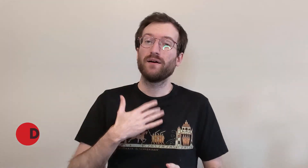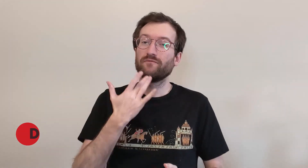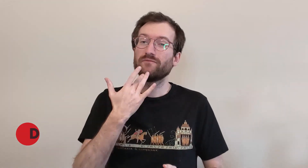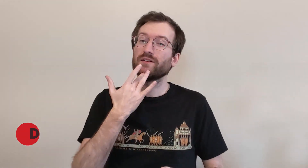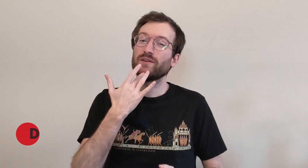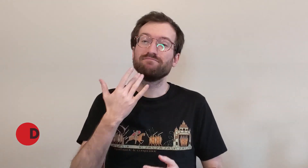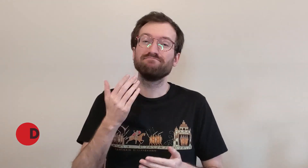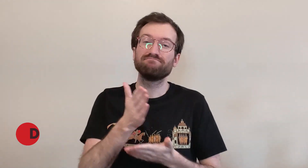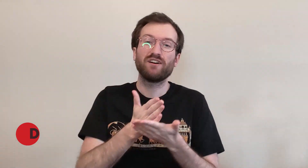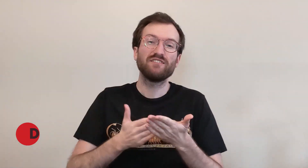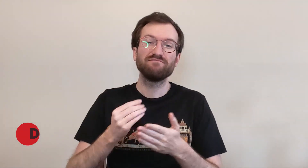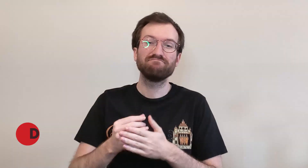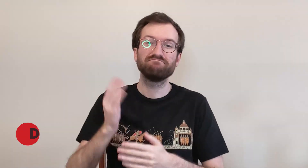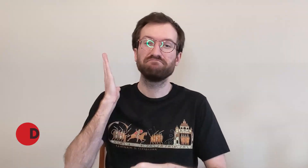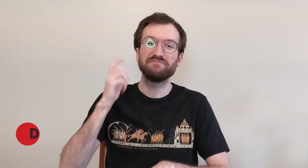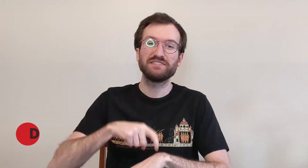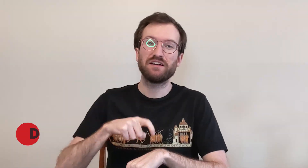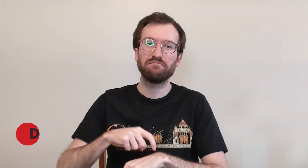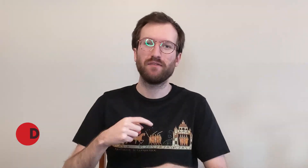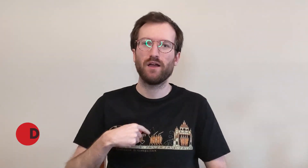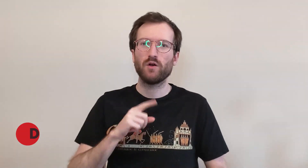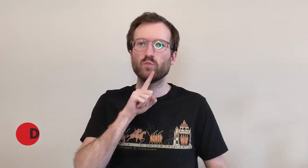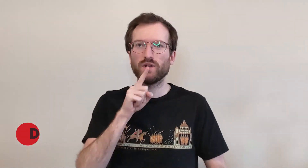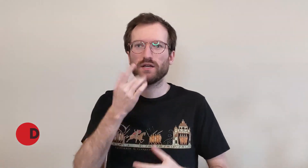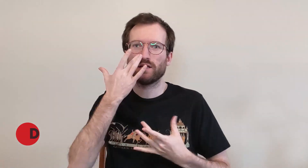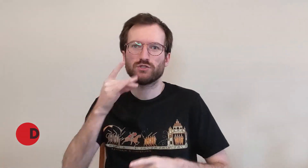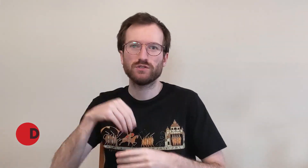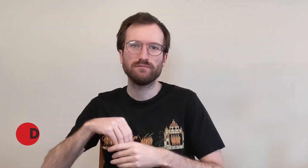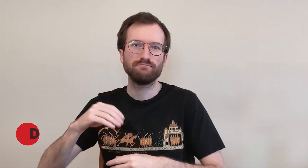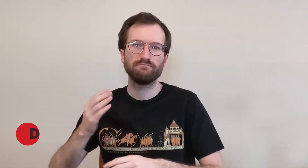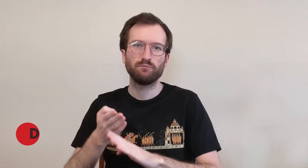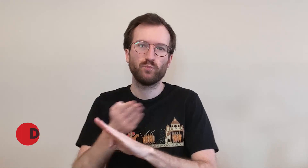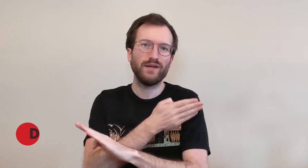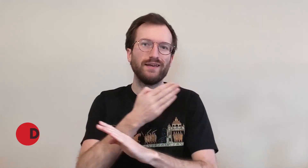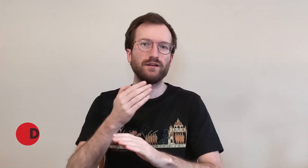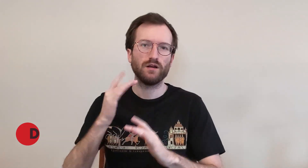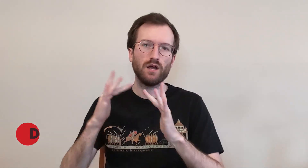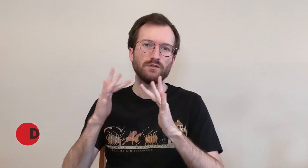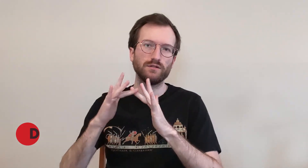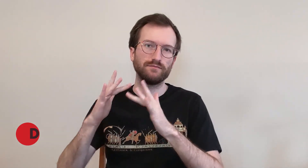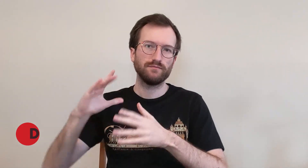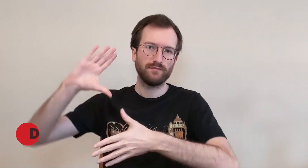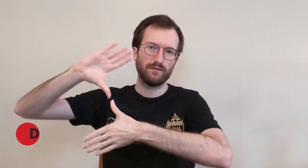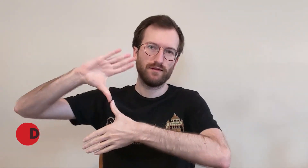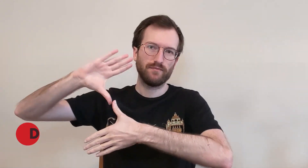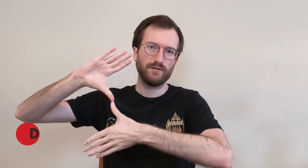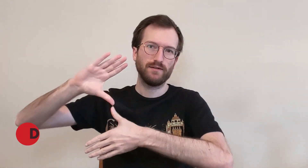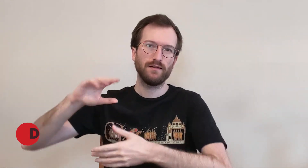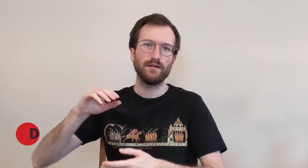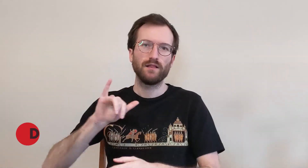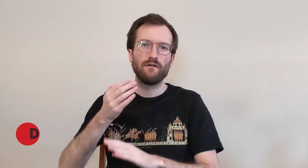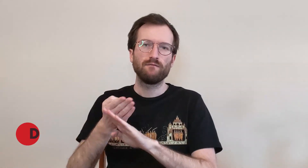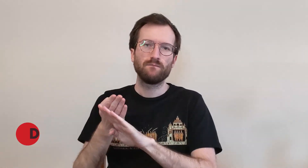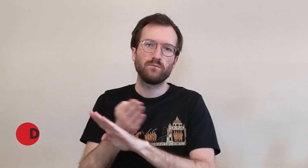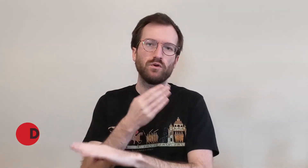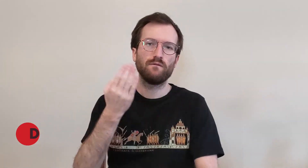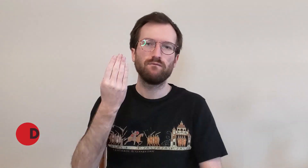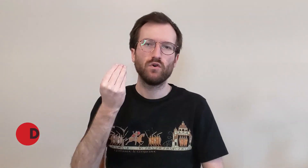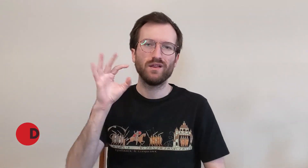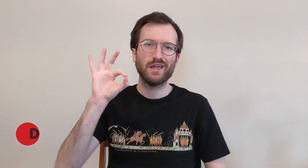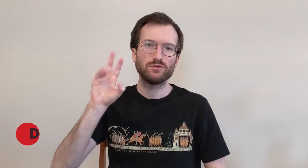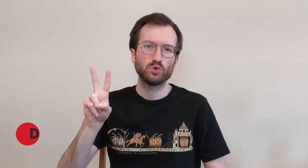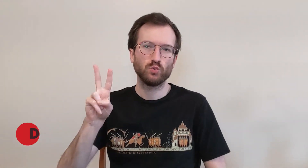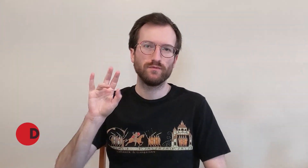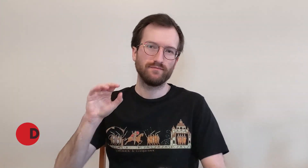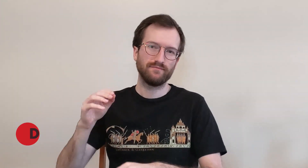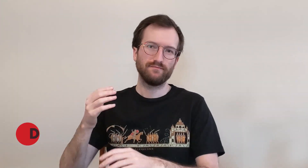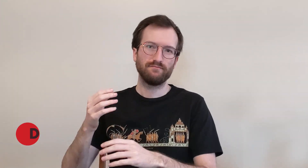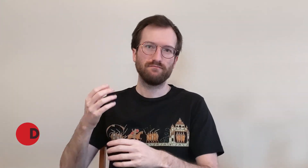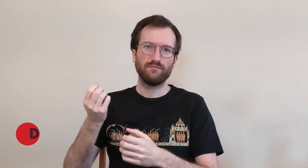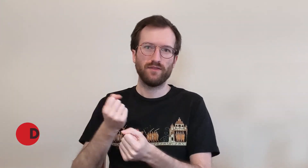My favourite era is pre-Columbian contact which was before 1492.